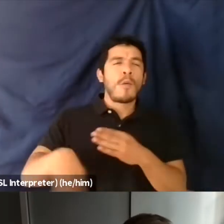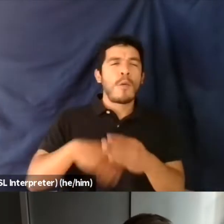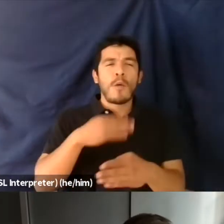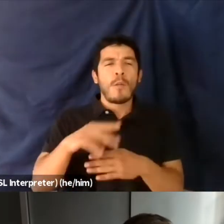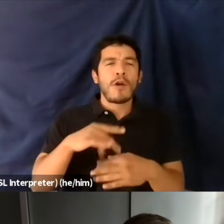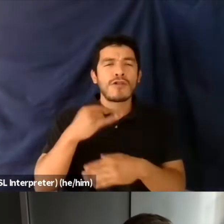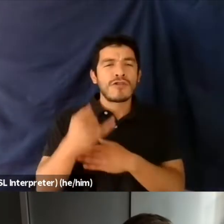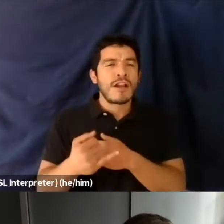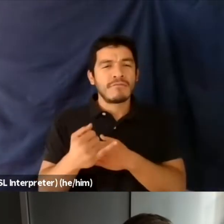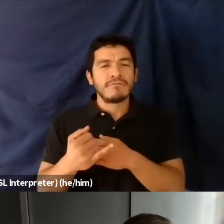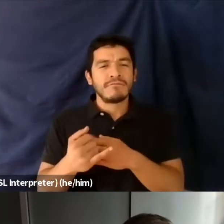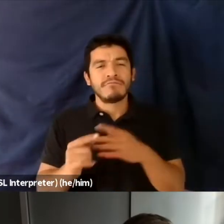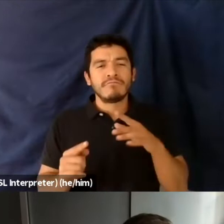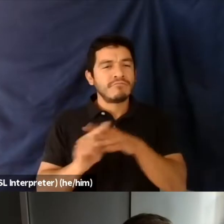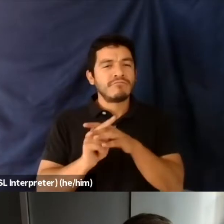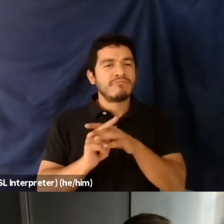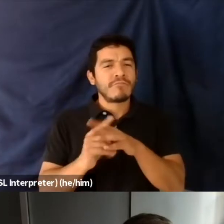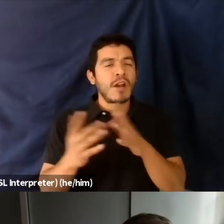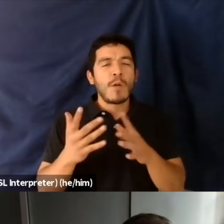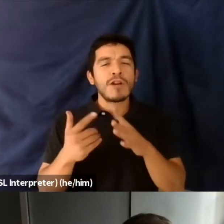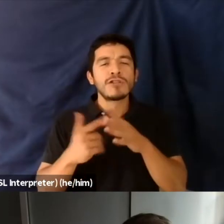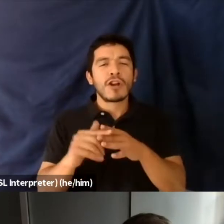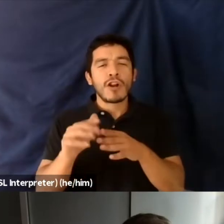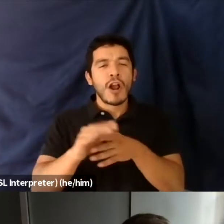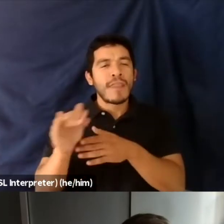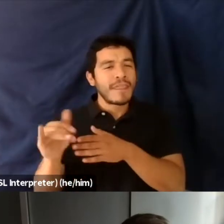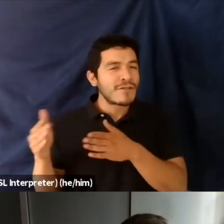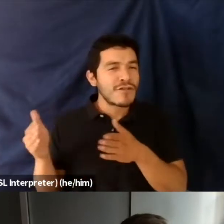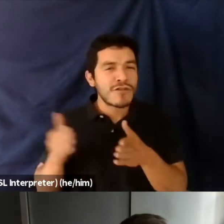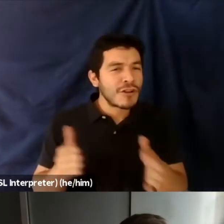Like, what started you on this journey essentially?